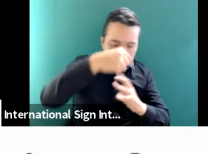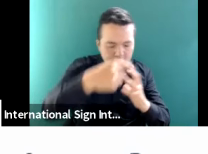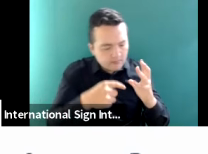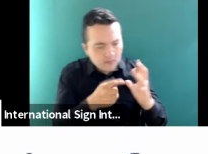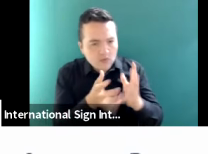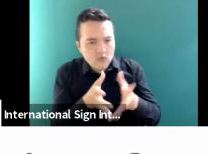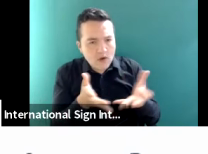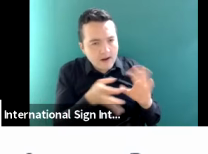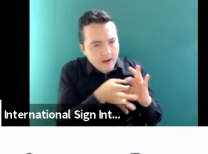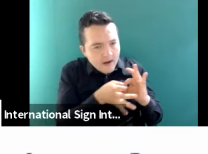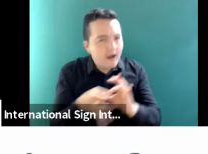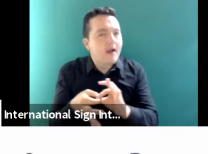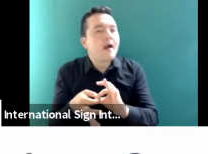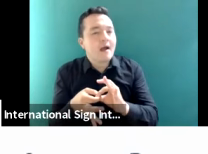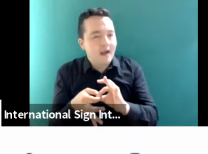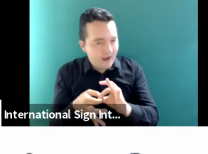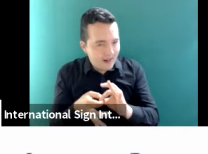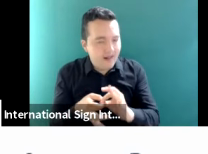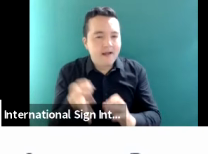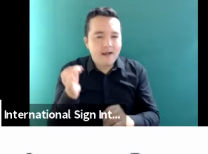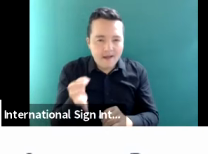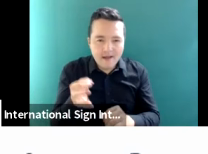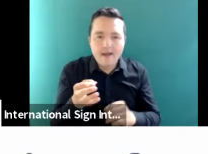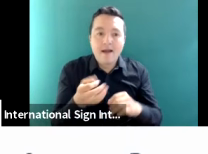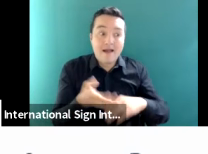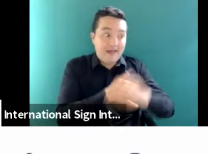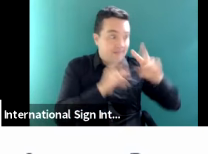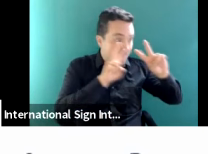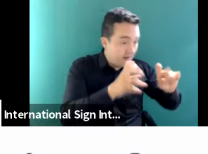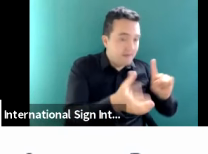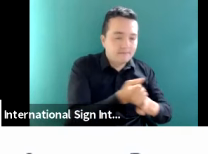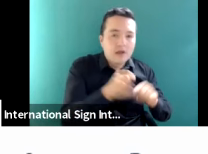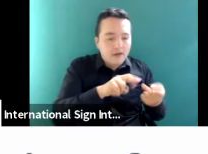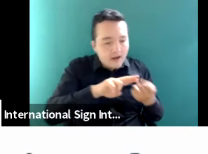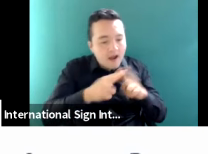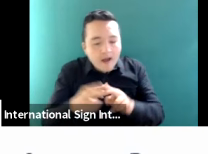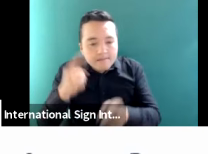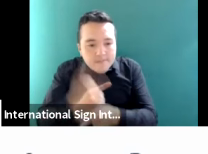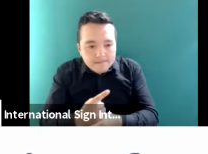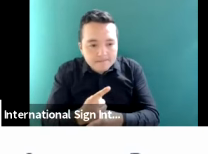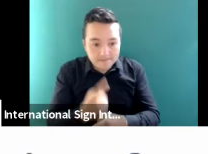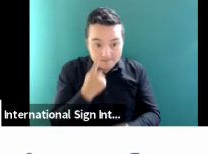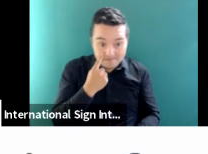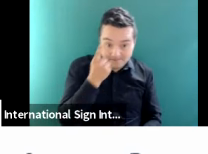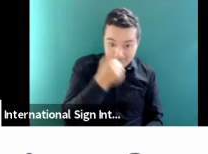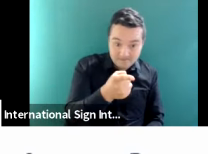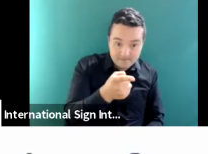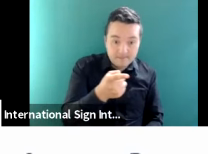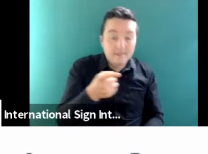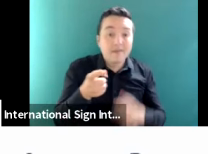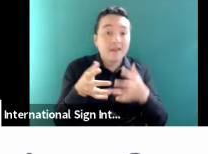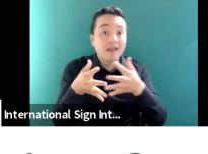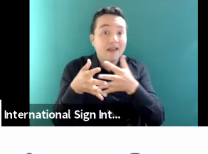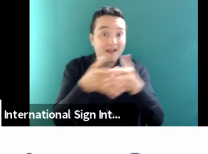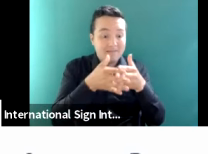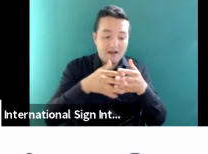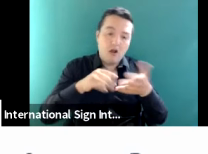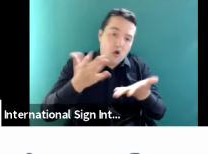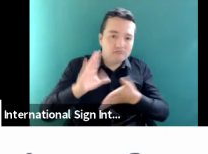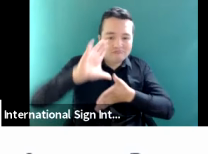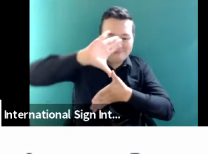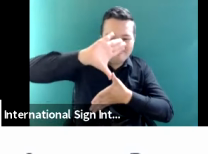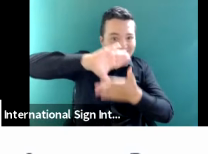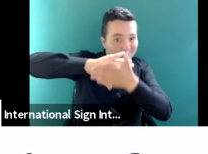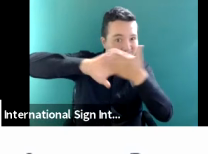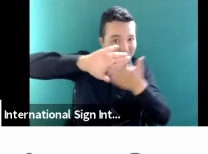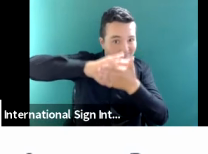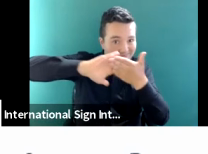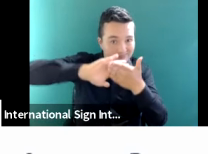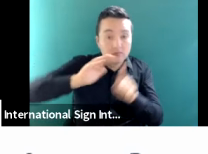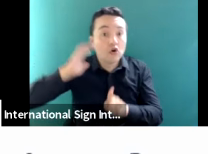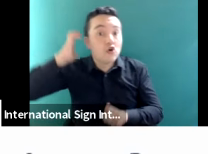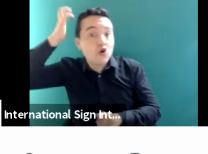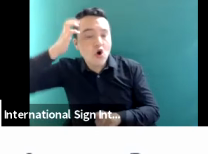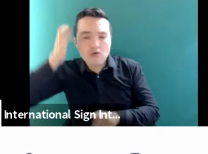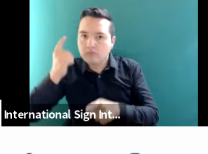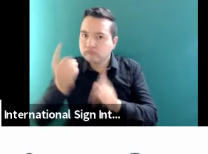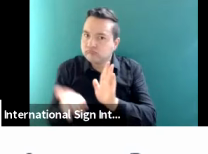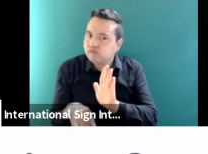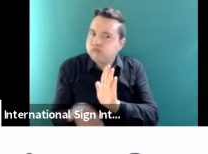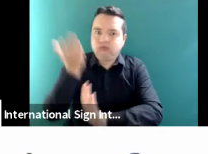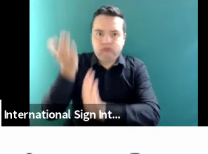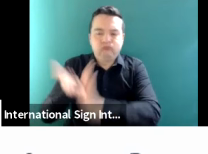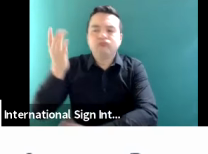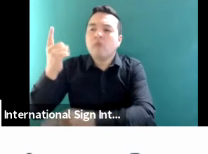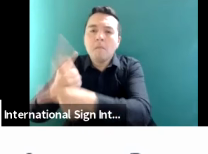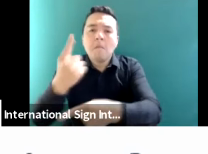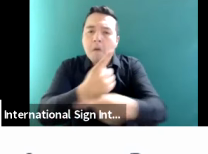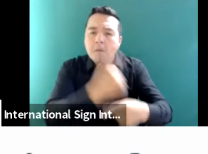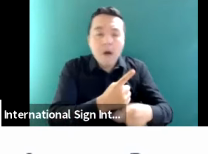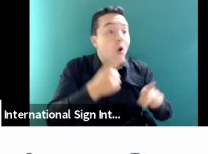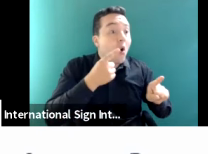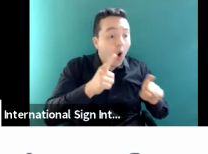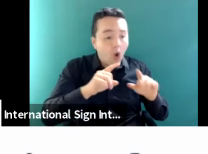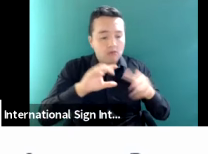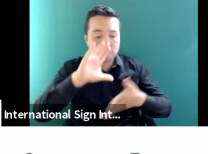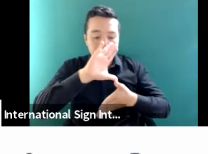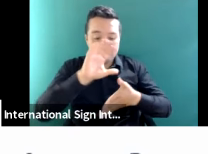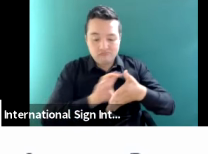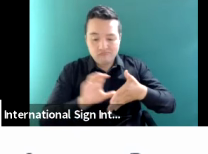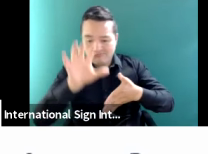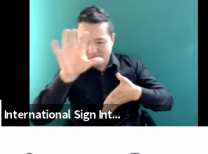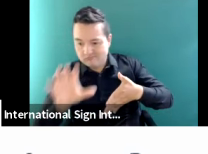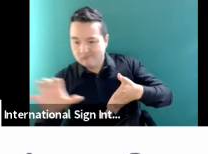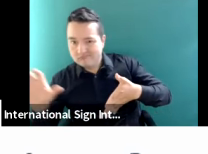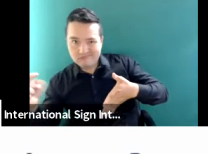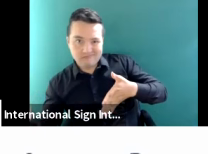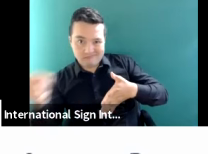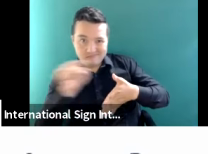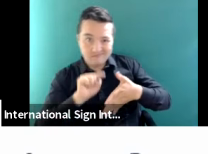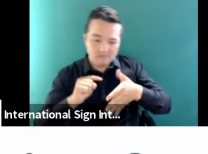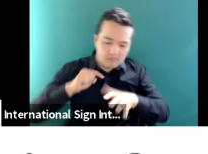The third observation I'd like to make is from a regional standpoint.